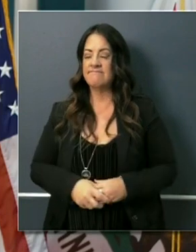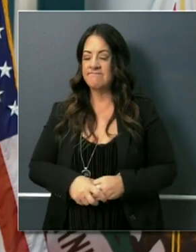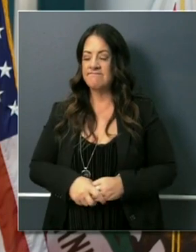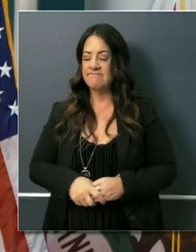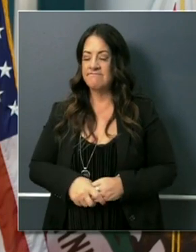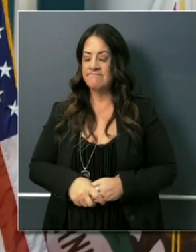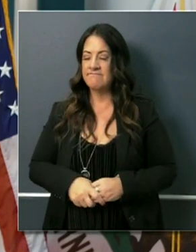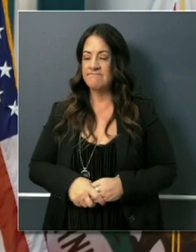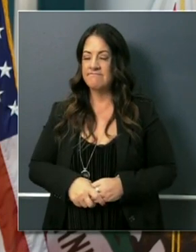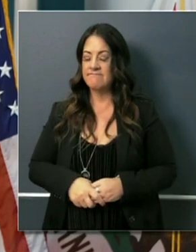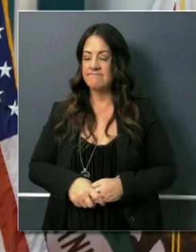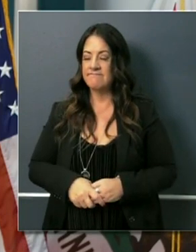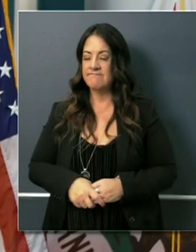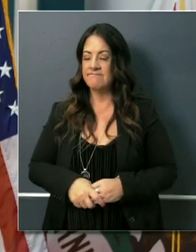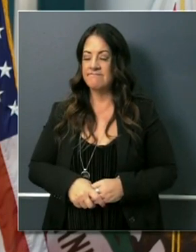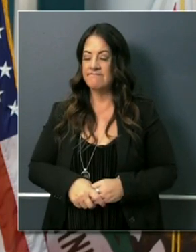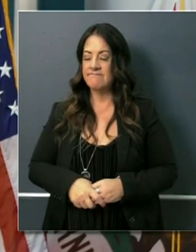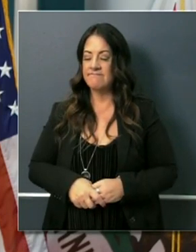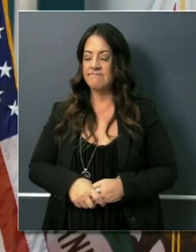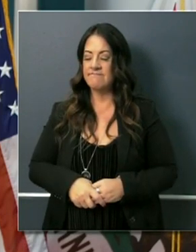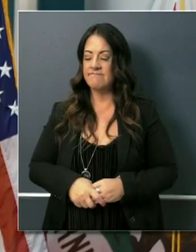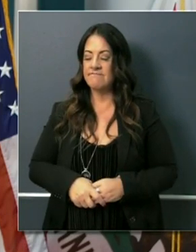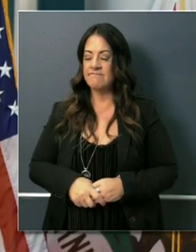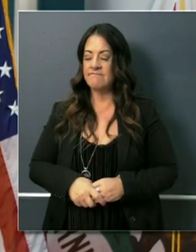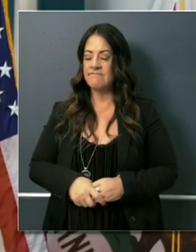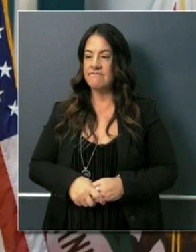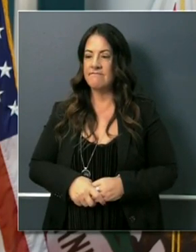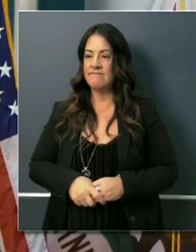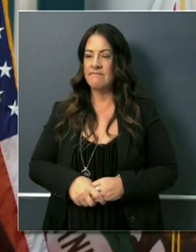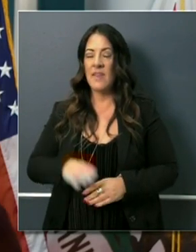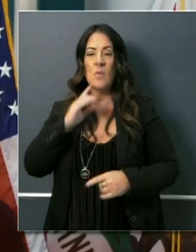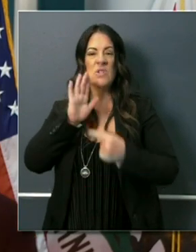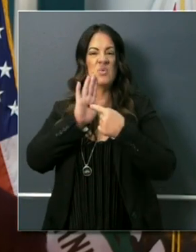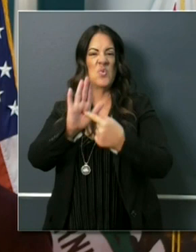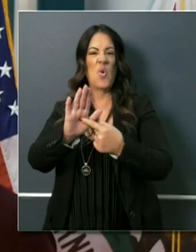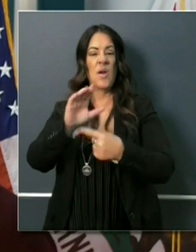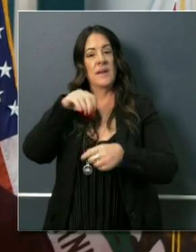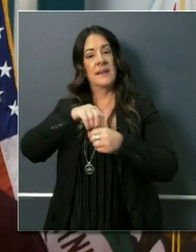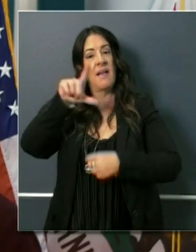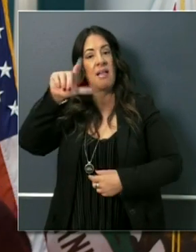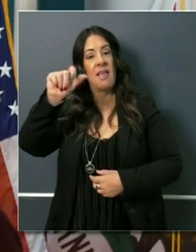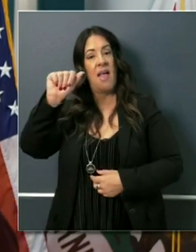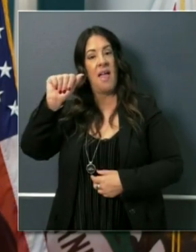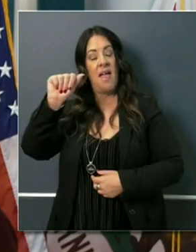DATA THAT HELPS INFORM US AS TO WHETHER WE NEED TO DO SOMETHING DIFFERENT, WITH OUR EXPECTATIONS AND ATTRACTIONS, THROUGH OUR PENNIES AND ALL ACROSS CALIFORNIA, OR WHETHER